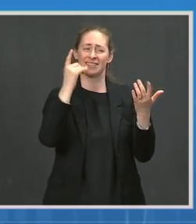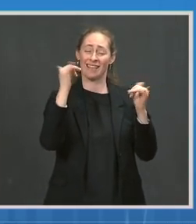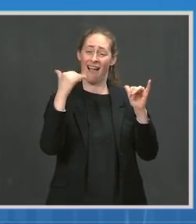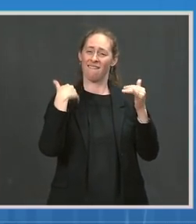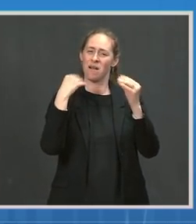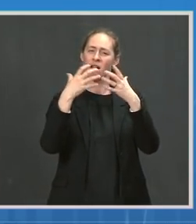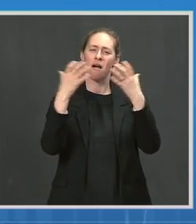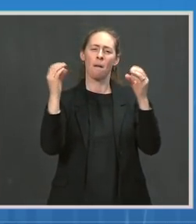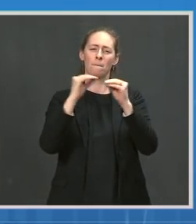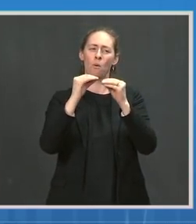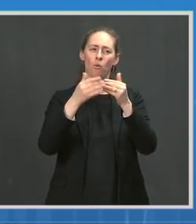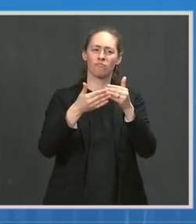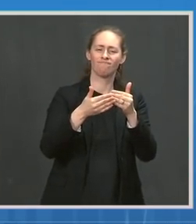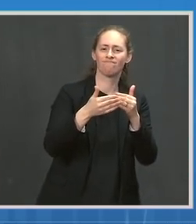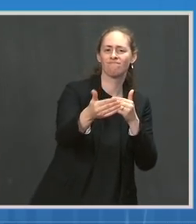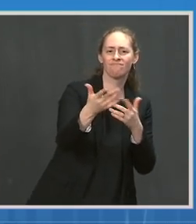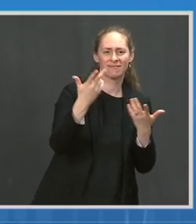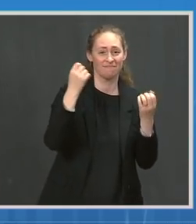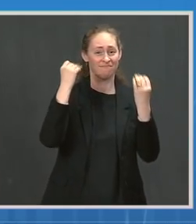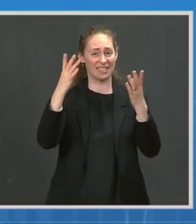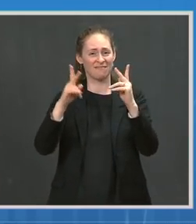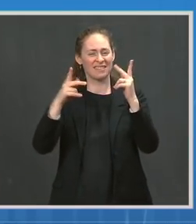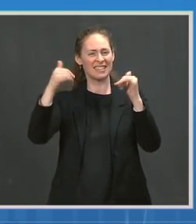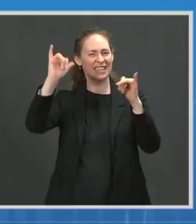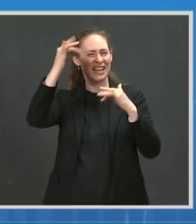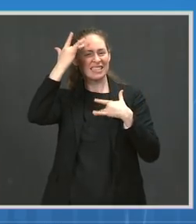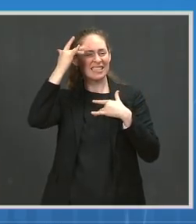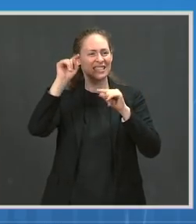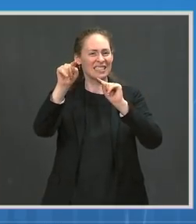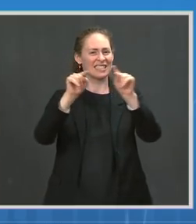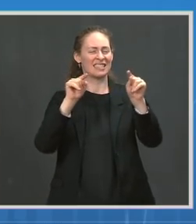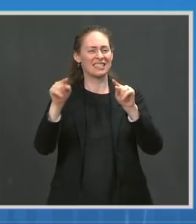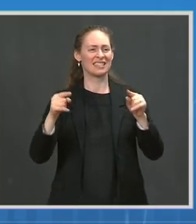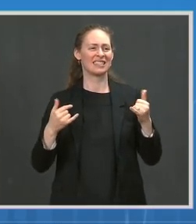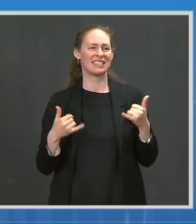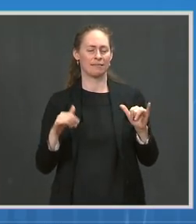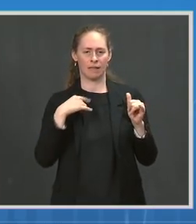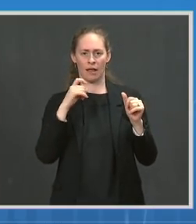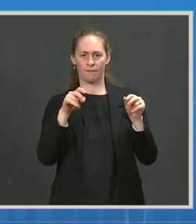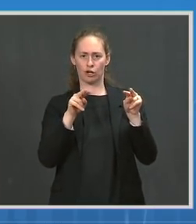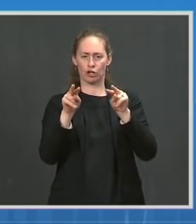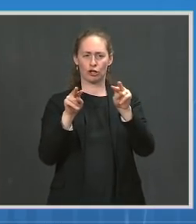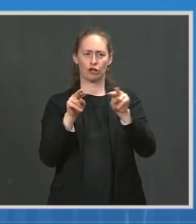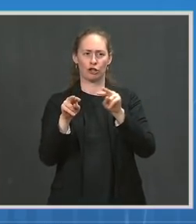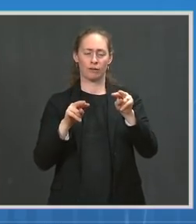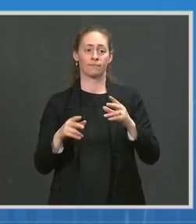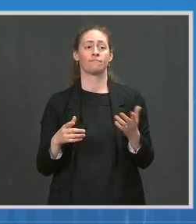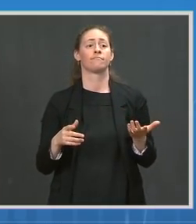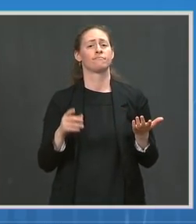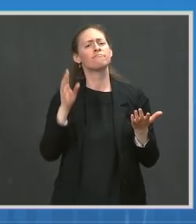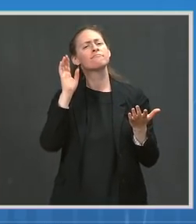And so I think that interplay is one we really need to consider here. We know these vaccines work extraordinarily well